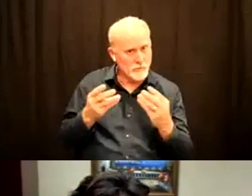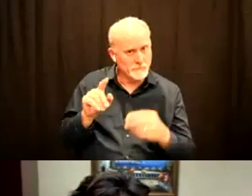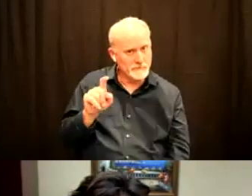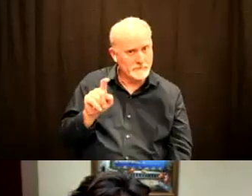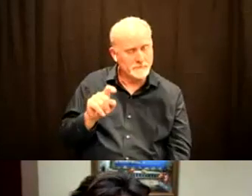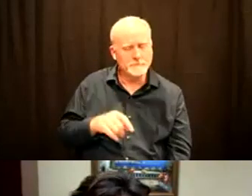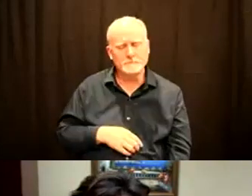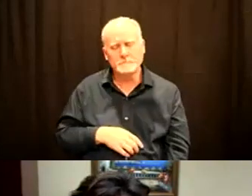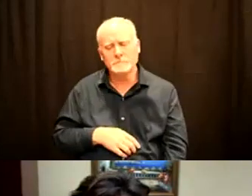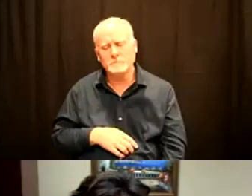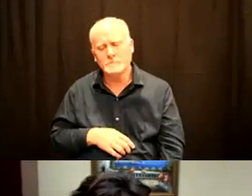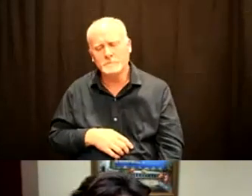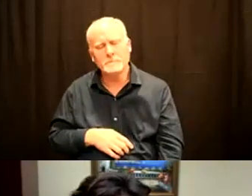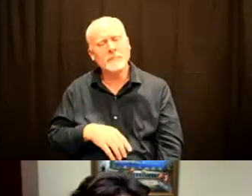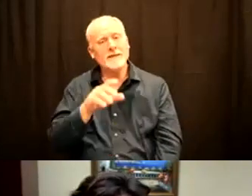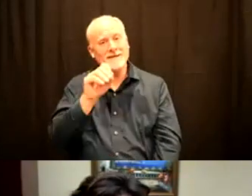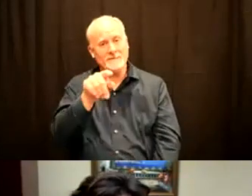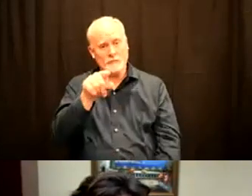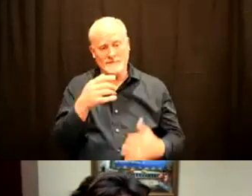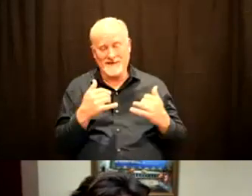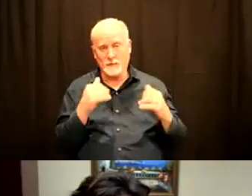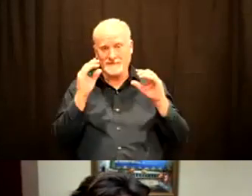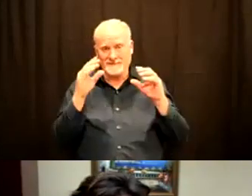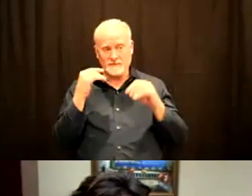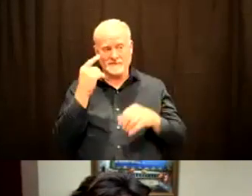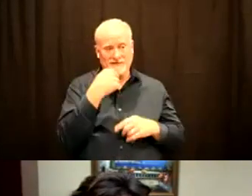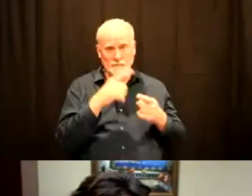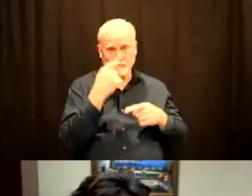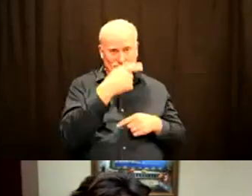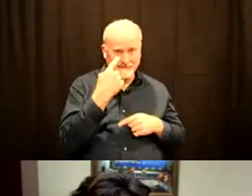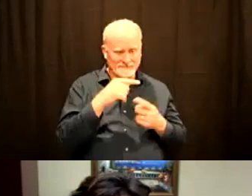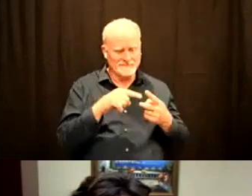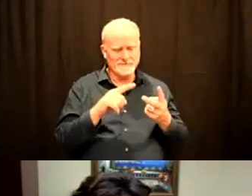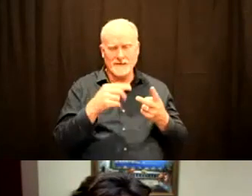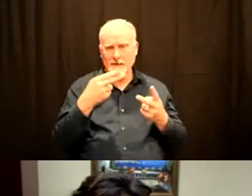if you are now teaching uh face-to-face or hybrid and you hadn't been doing that last